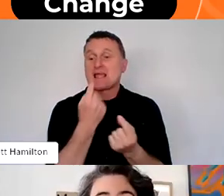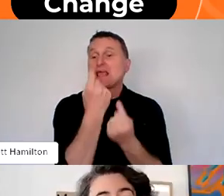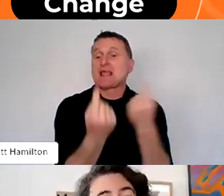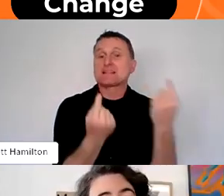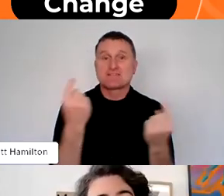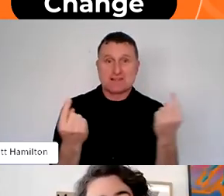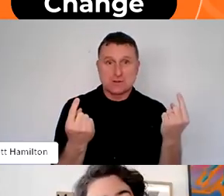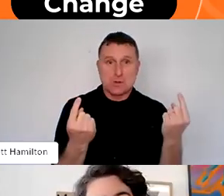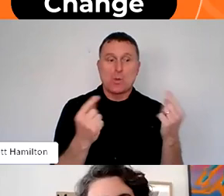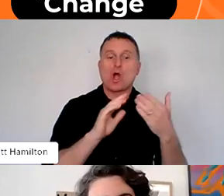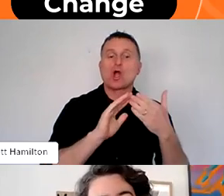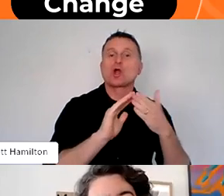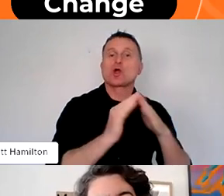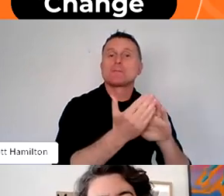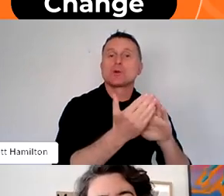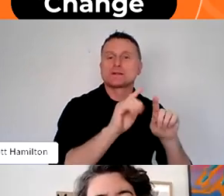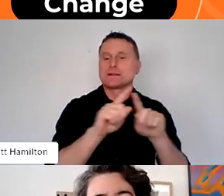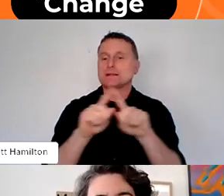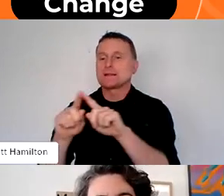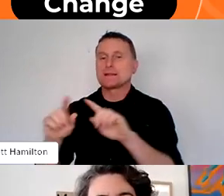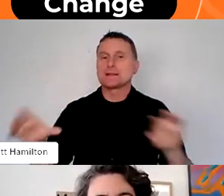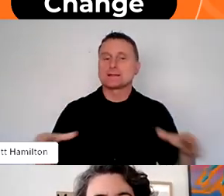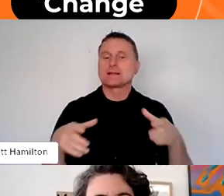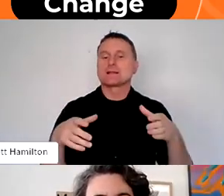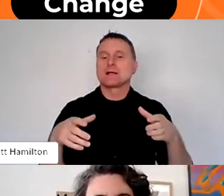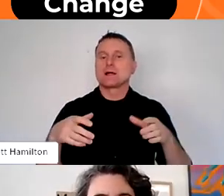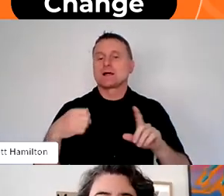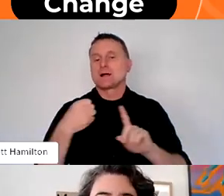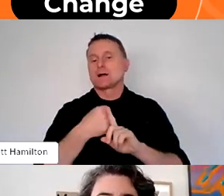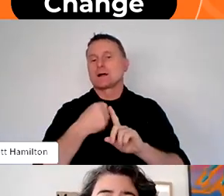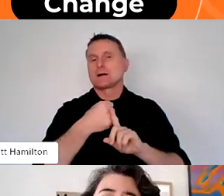it can build into a societal shift. I think the other big thing from